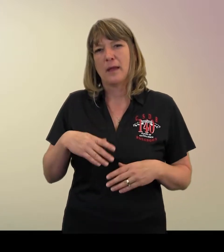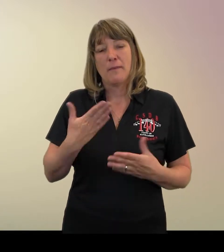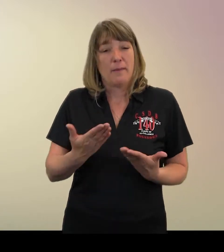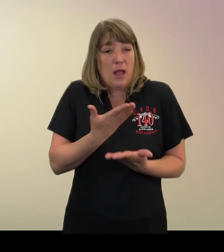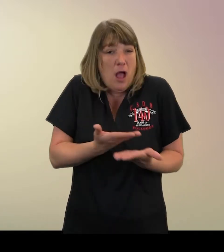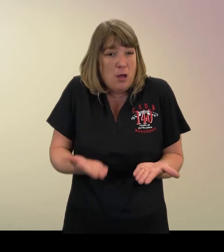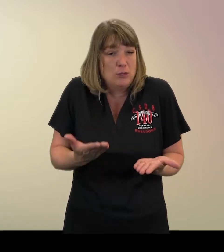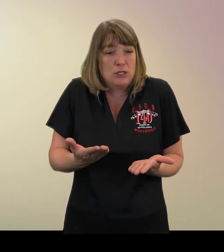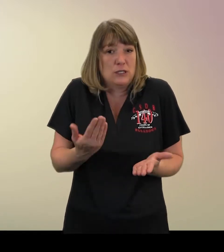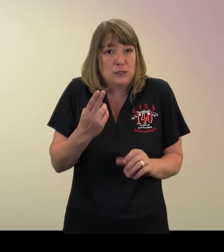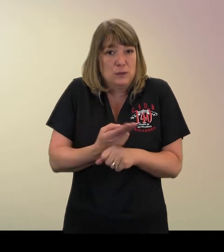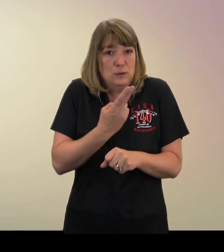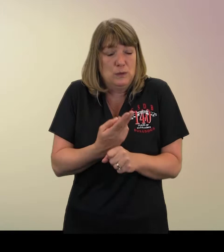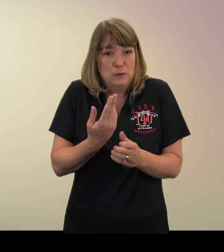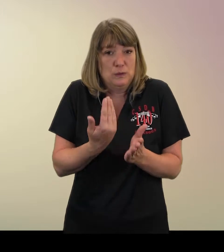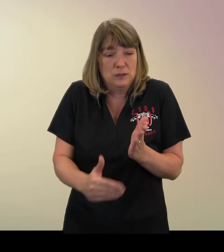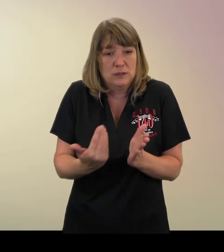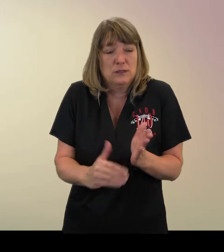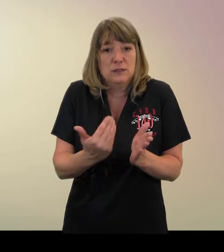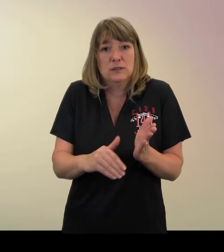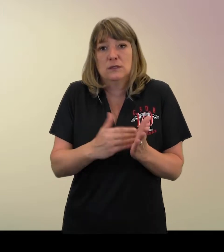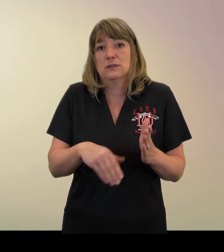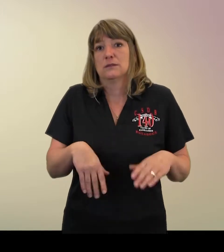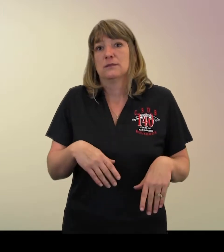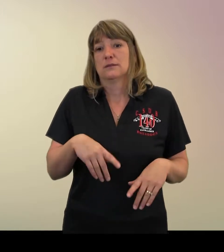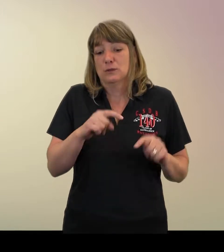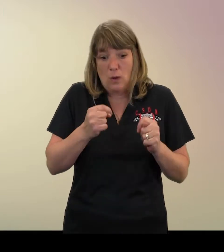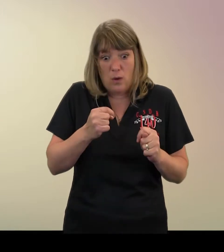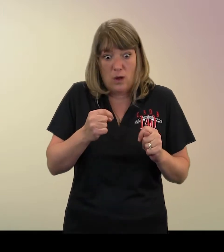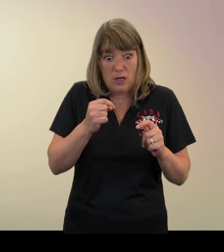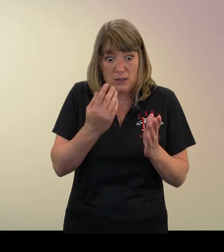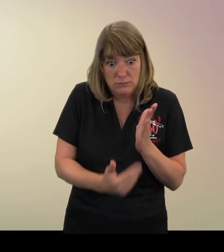of objects. Repetitively playing with toys in a way